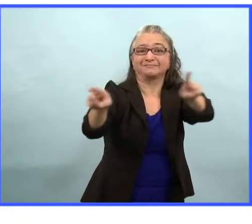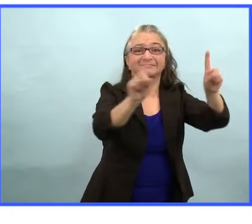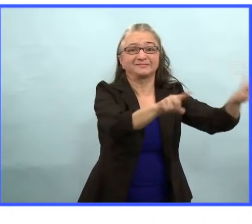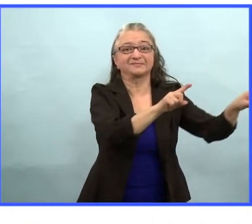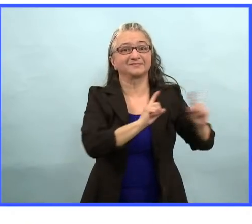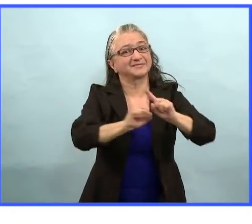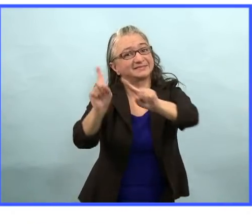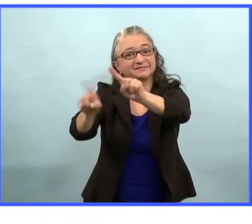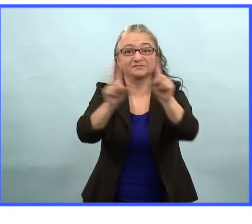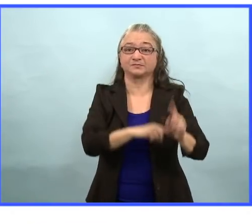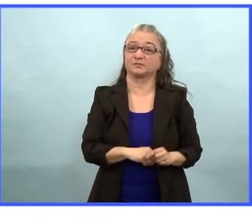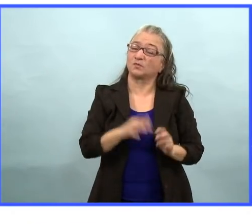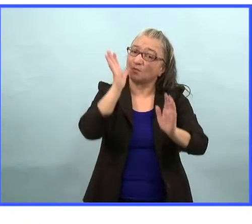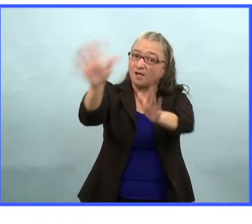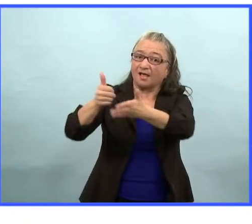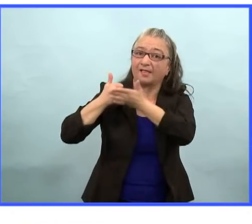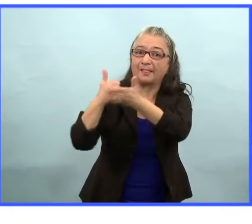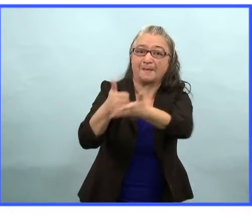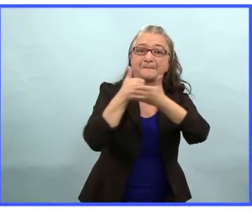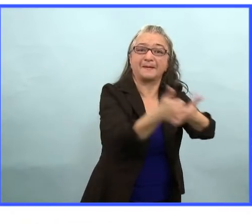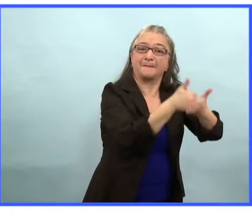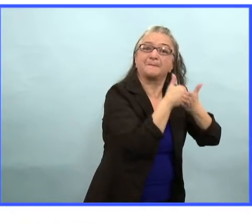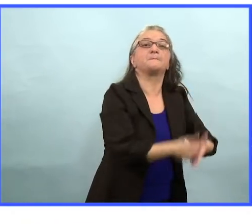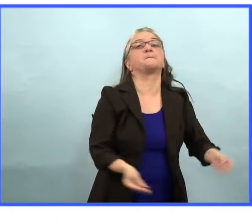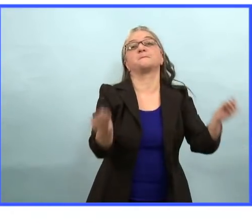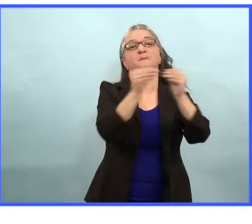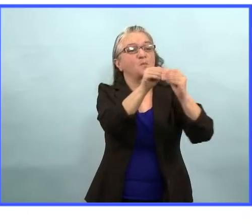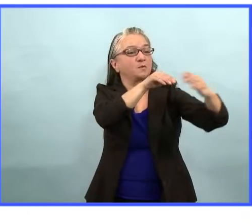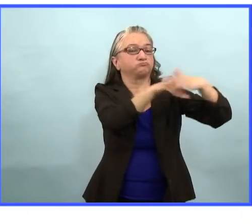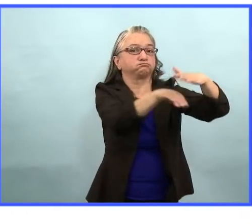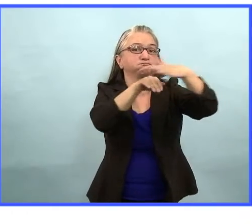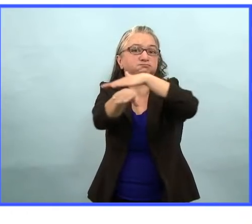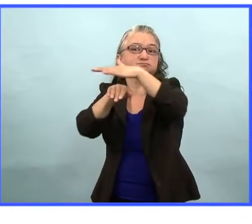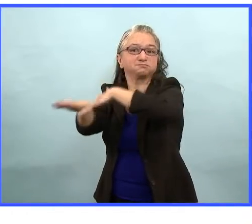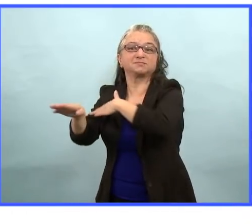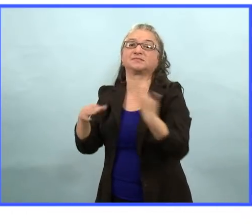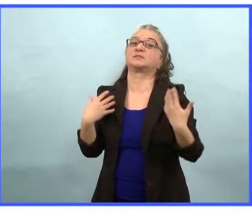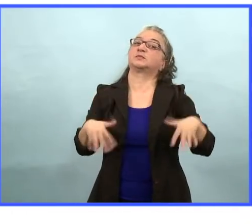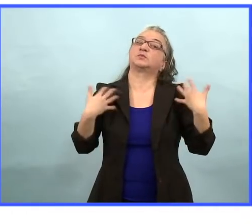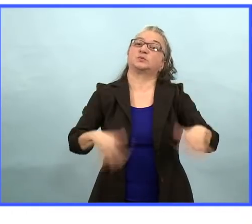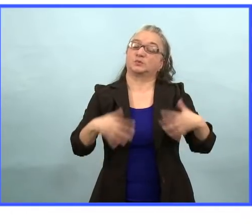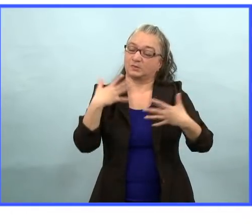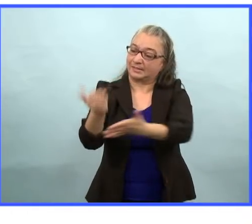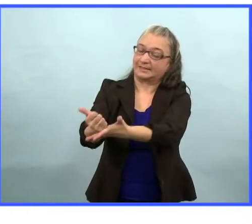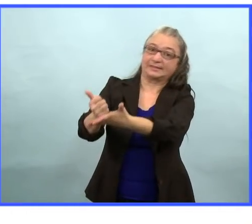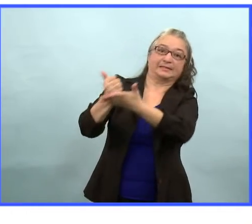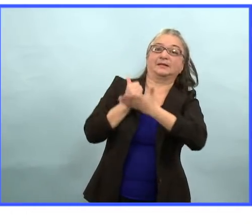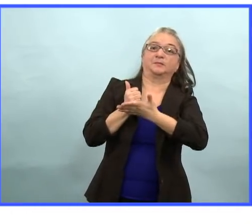accessibility planning it does also highlight how effective this vaccine was and so